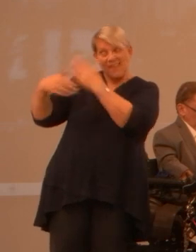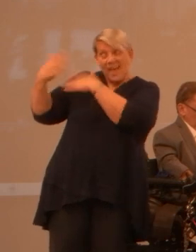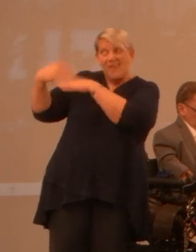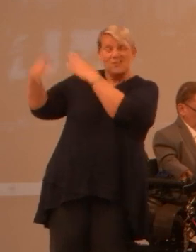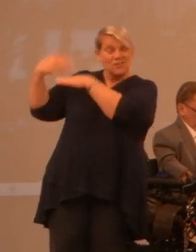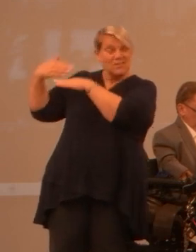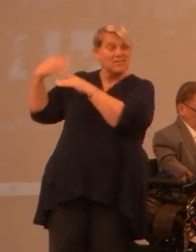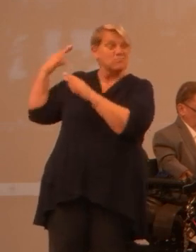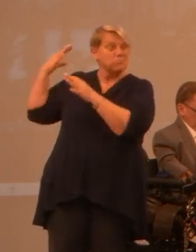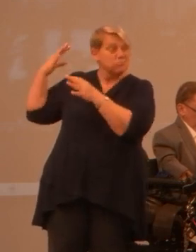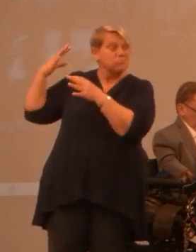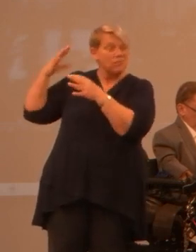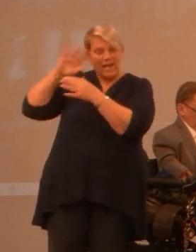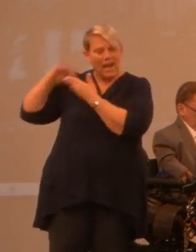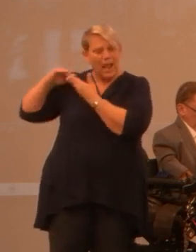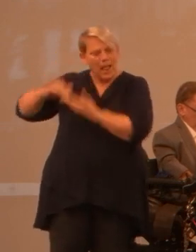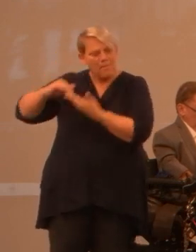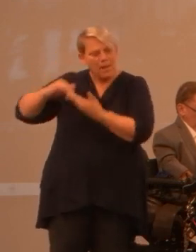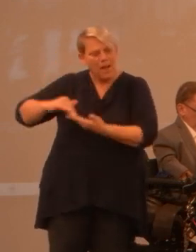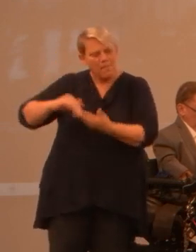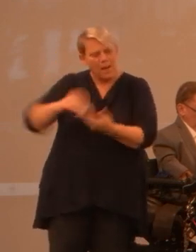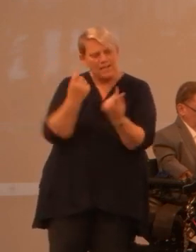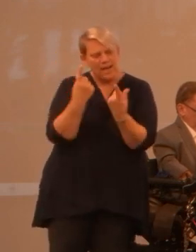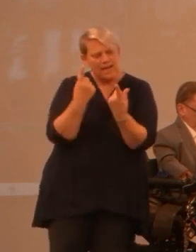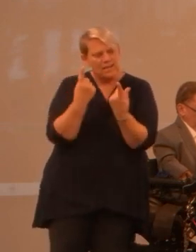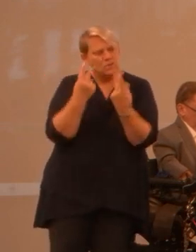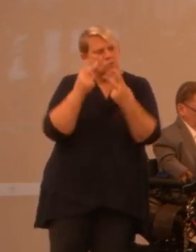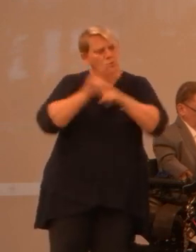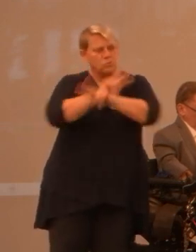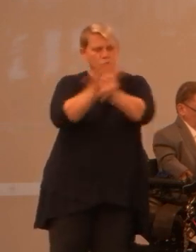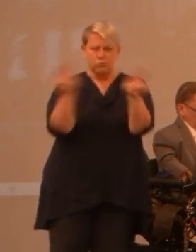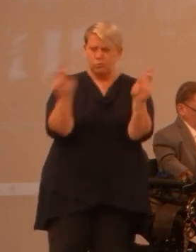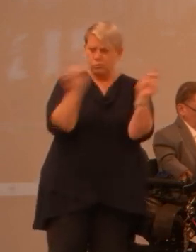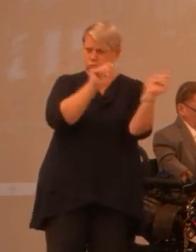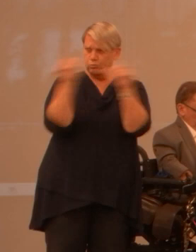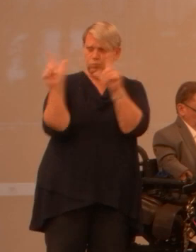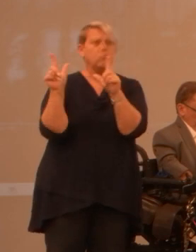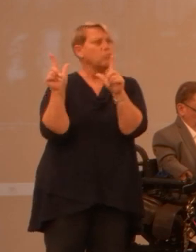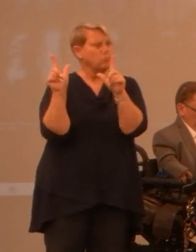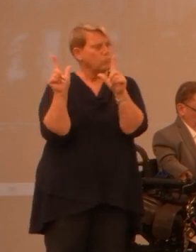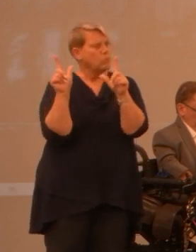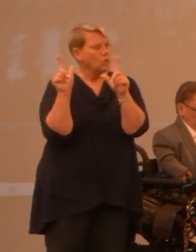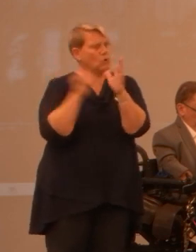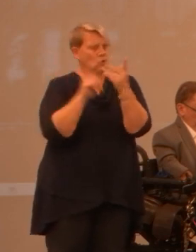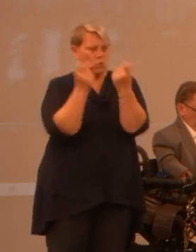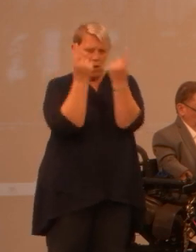ancestors, can help us to understand 'open our eyes, open our ears' and help us to